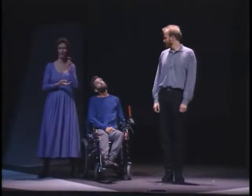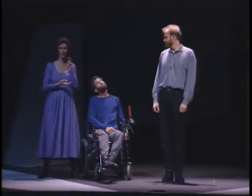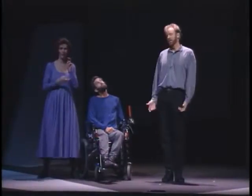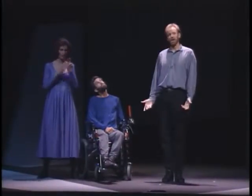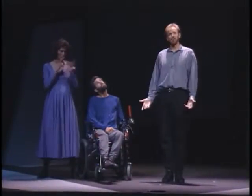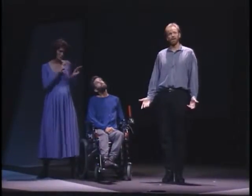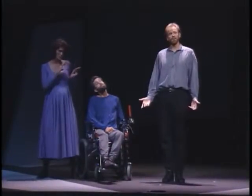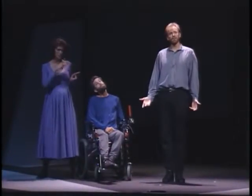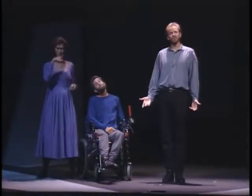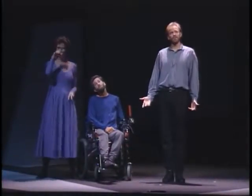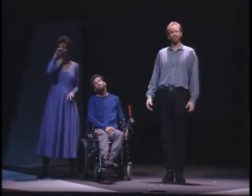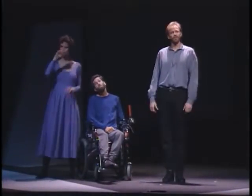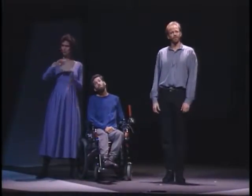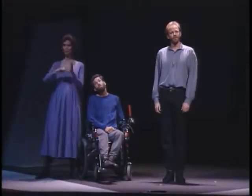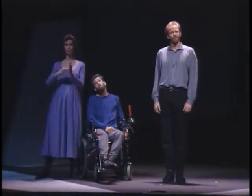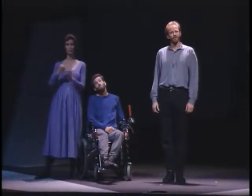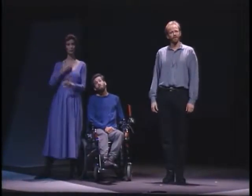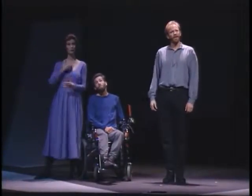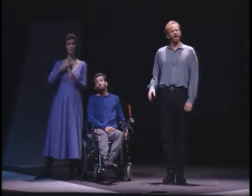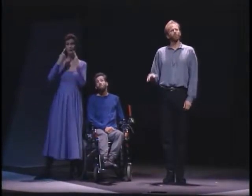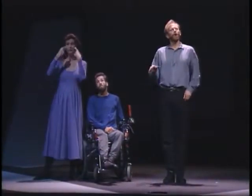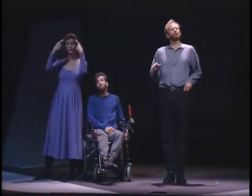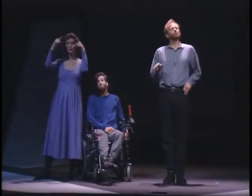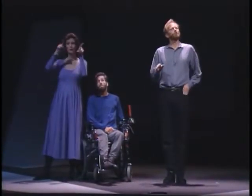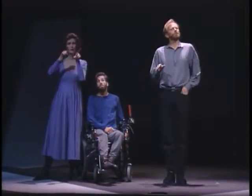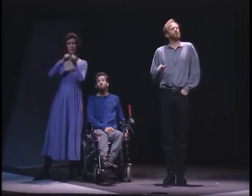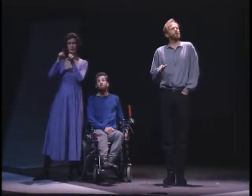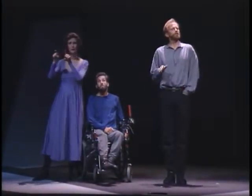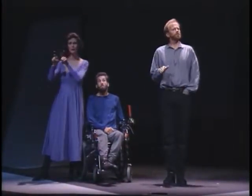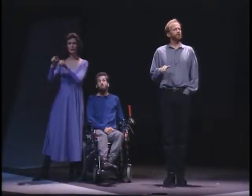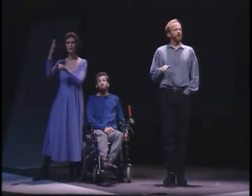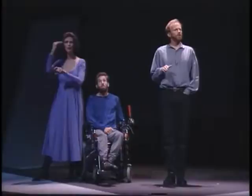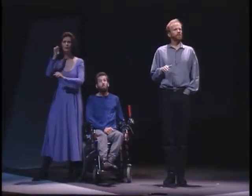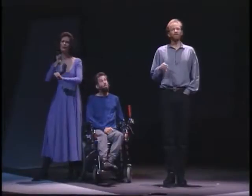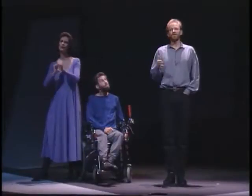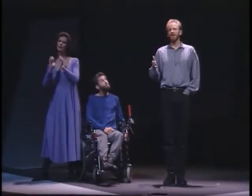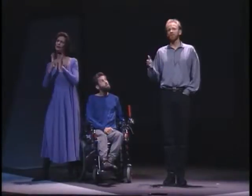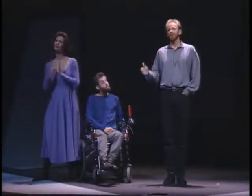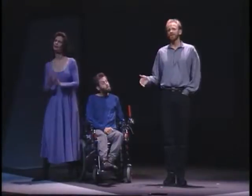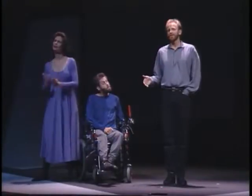i a movie star and why do movie stars like to do charities for disabled kids